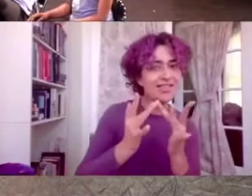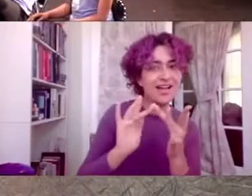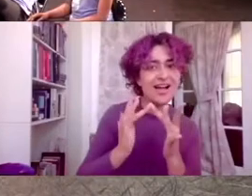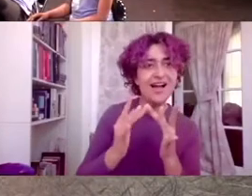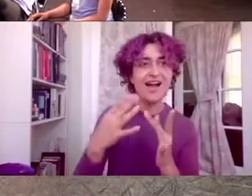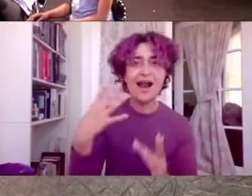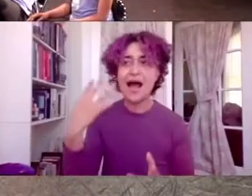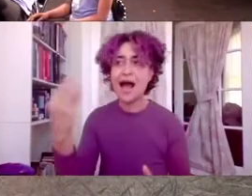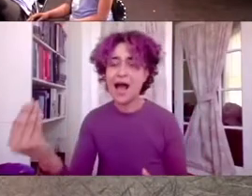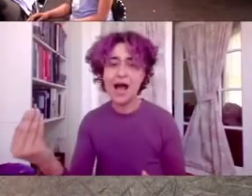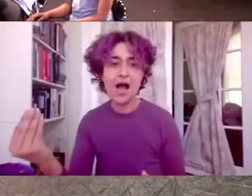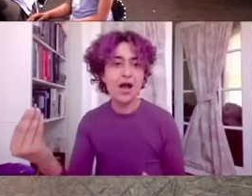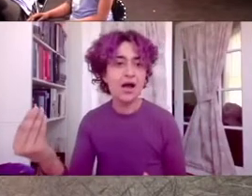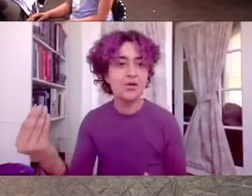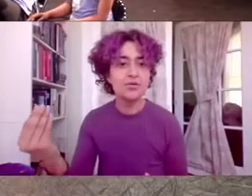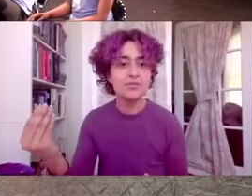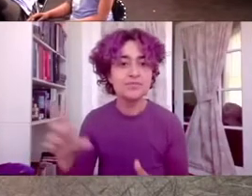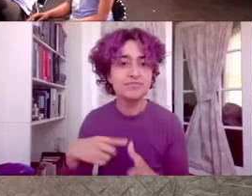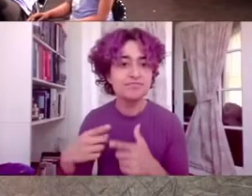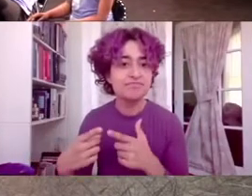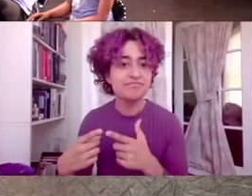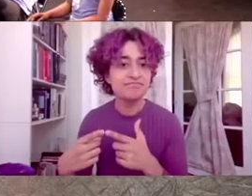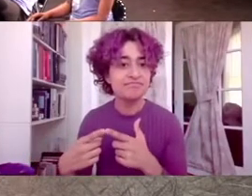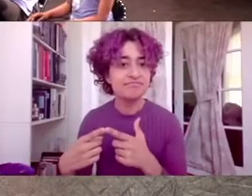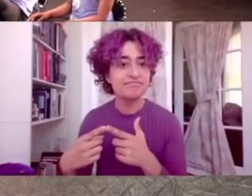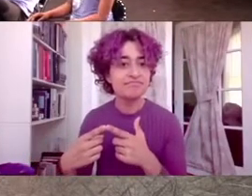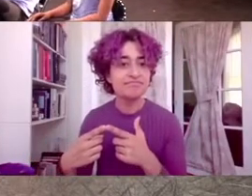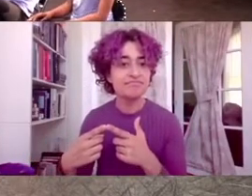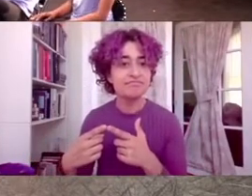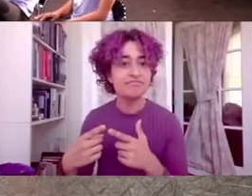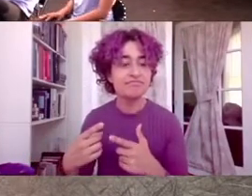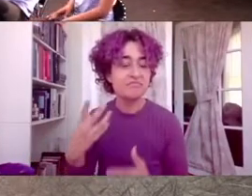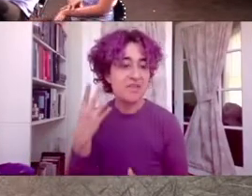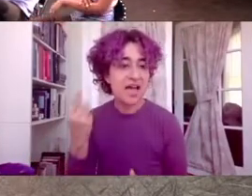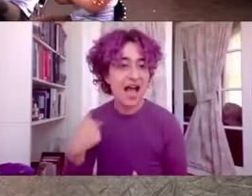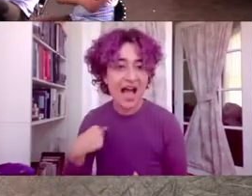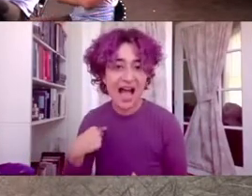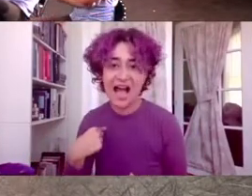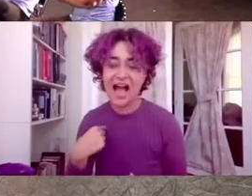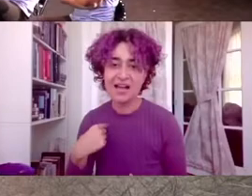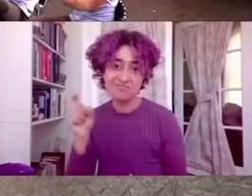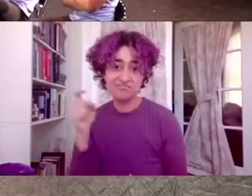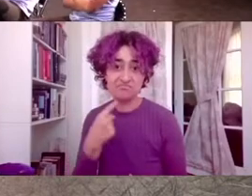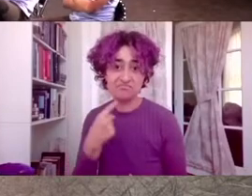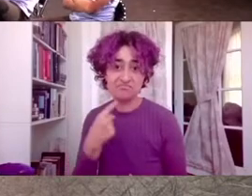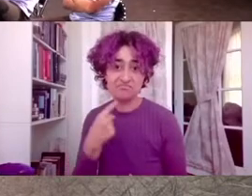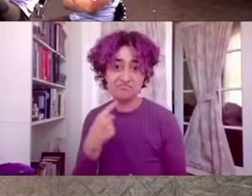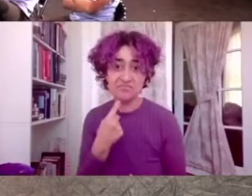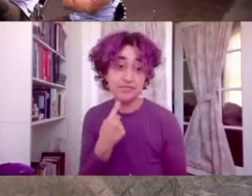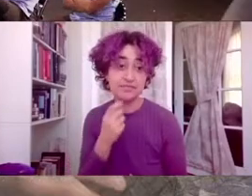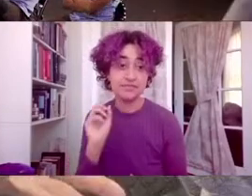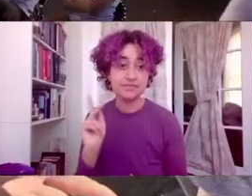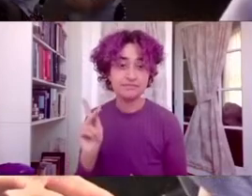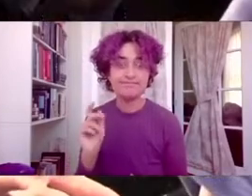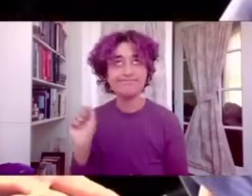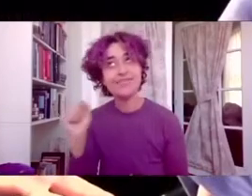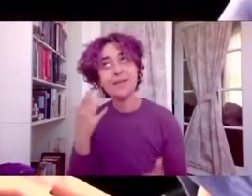I met them at the electoral college where I went, and I have to say, okay, yeah, maybe they go by a lot of names,